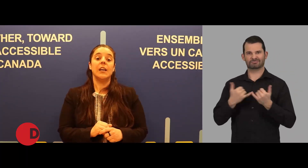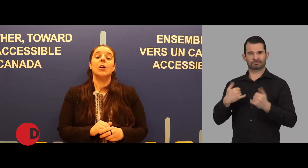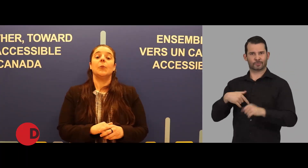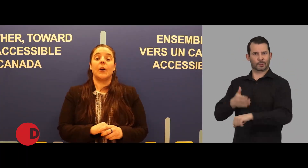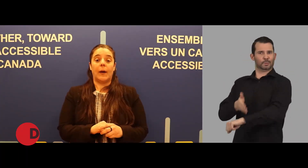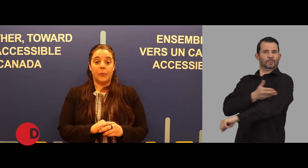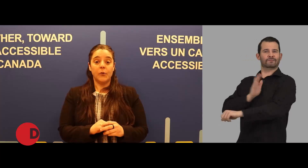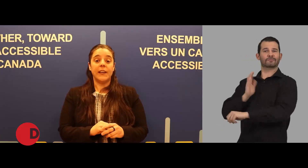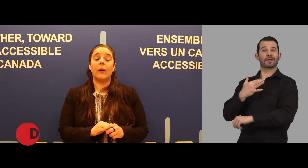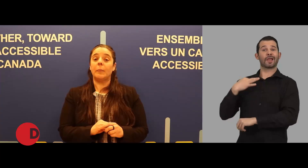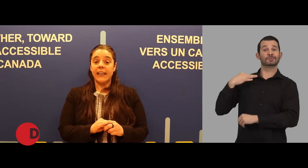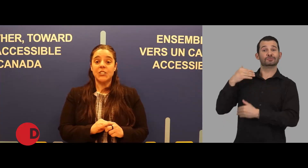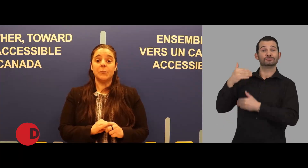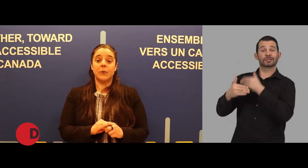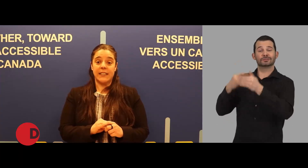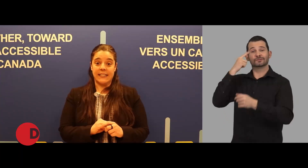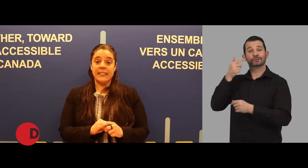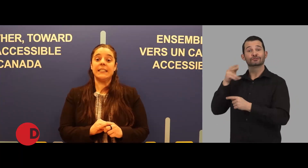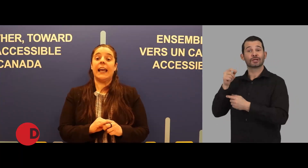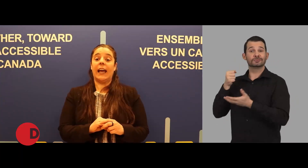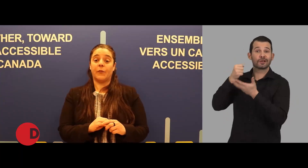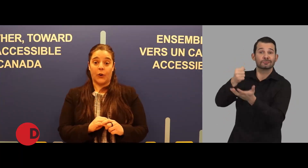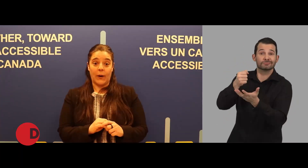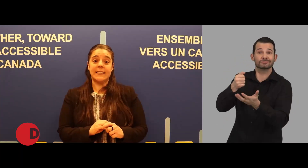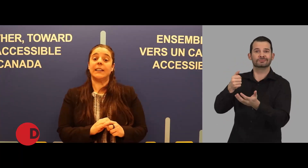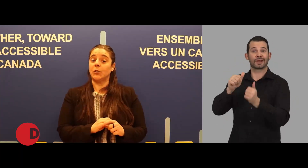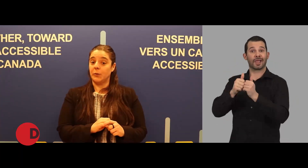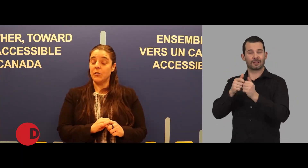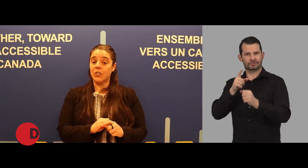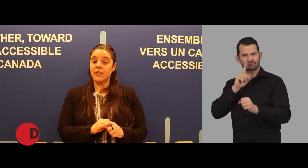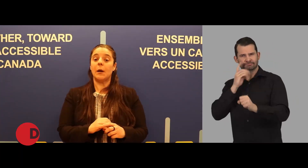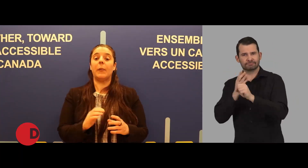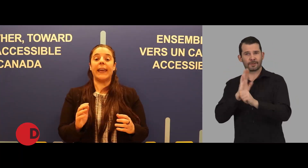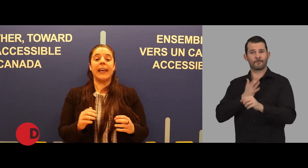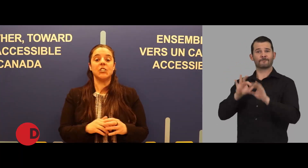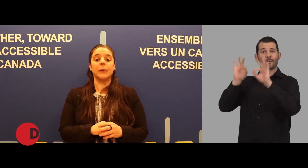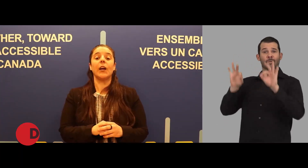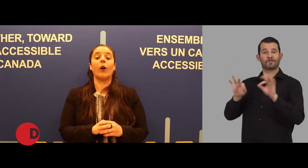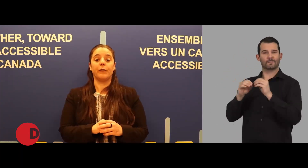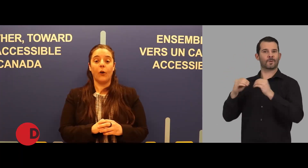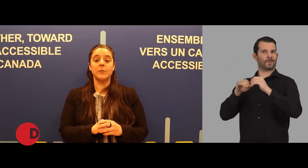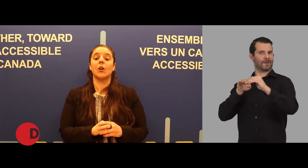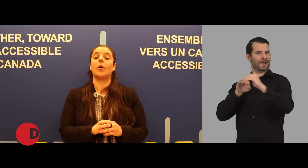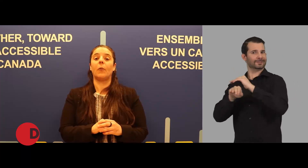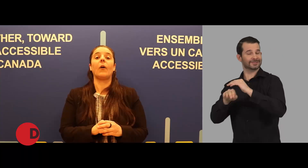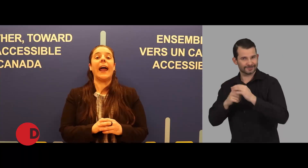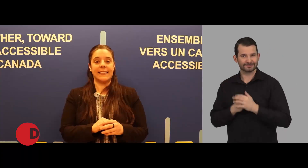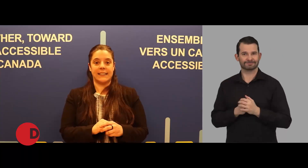we are improving our application processes for grants and contributions by ensuring our forms are more accessible.